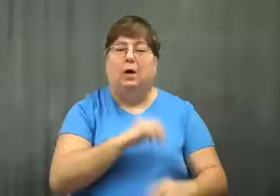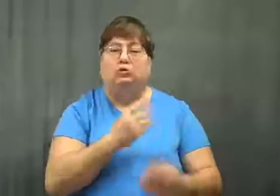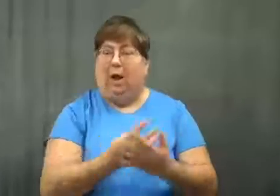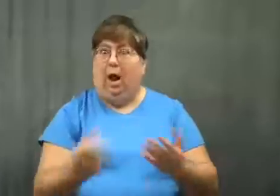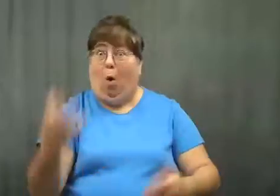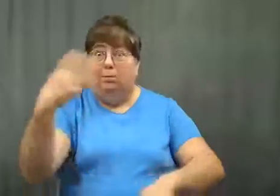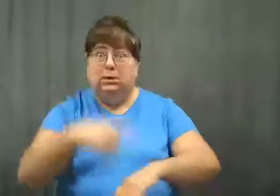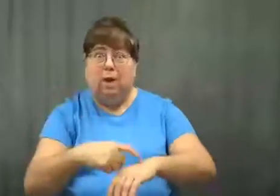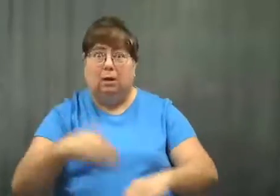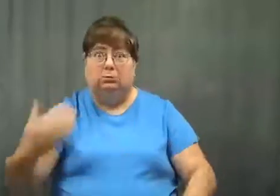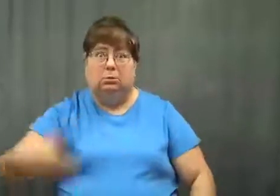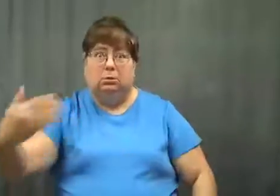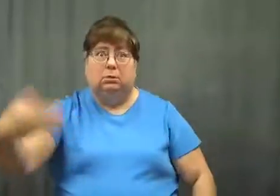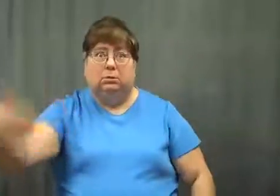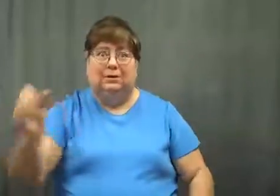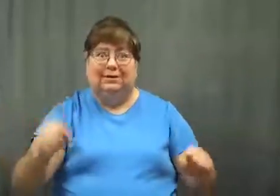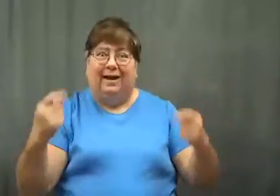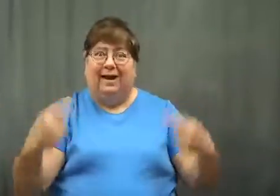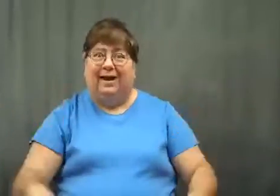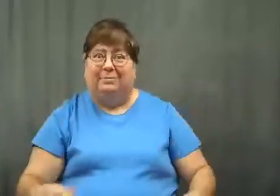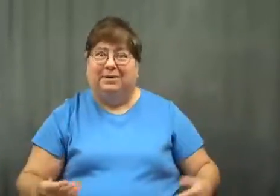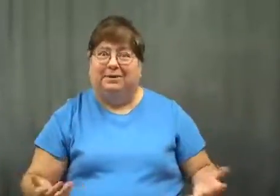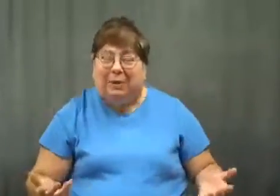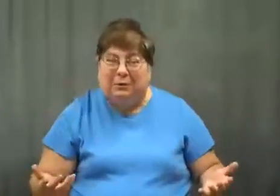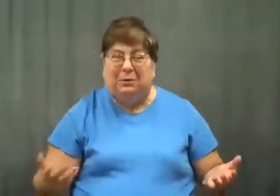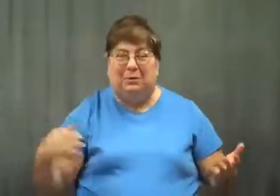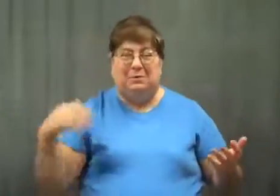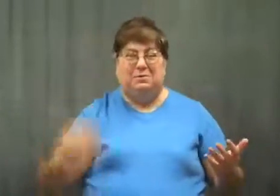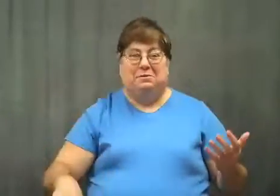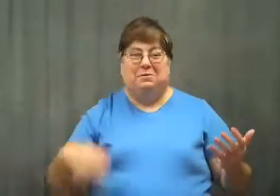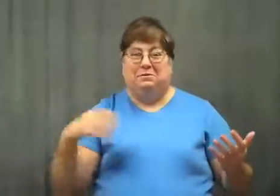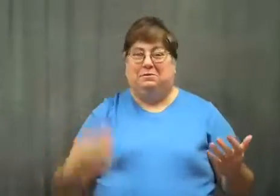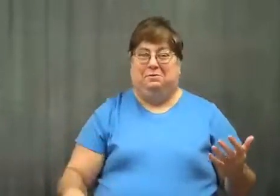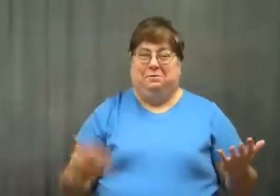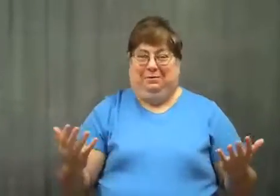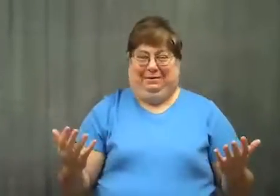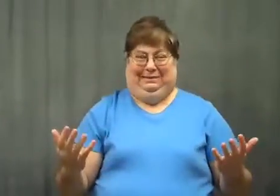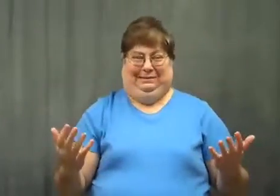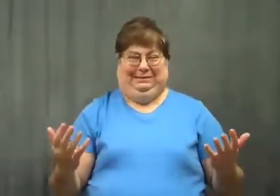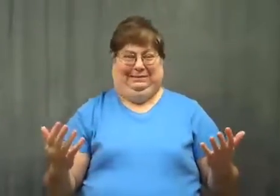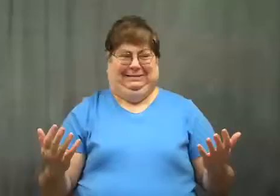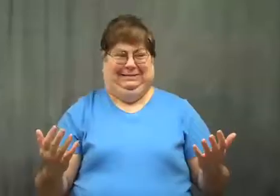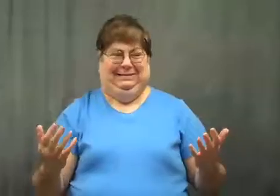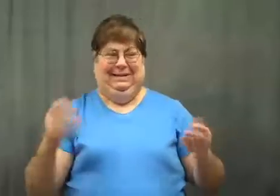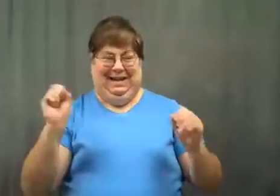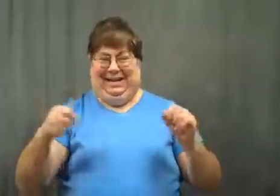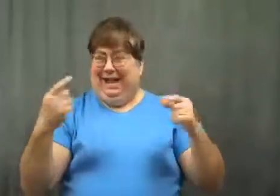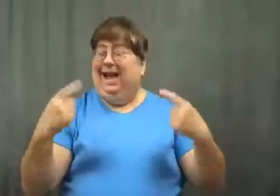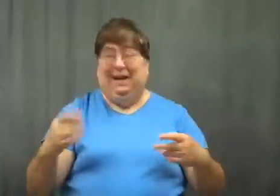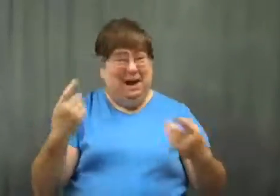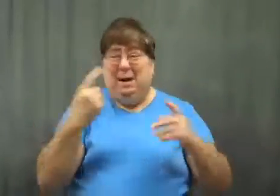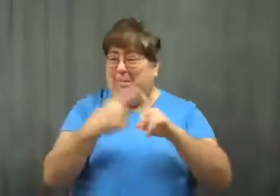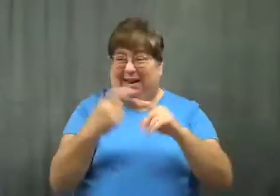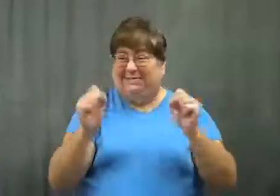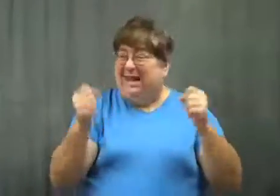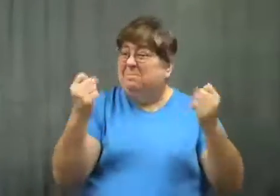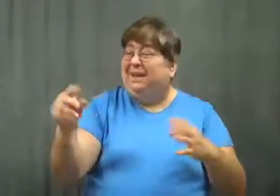How many times would that happen?